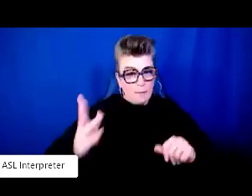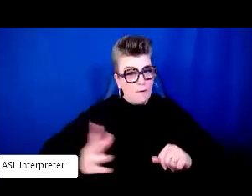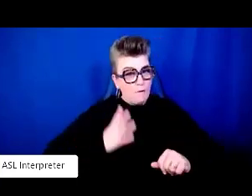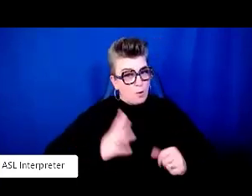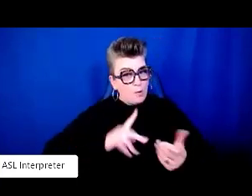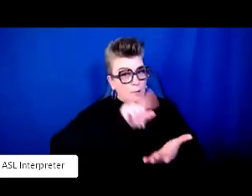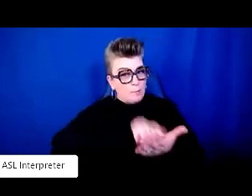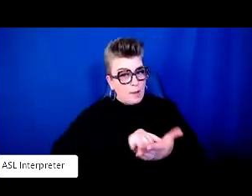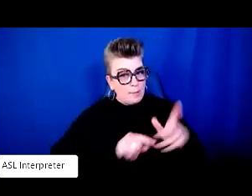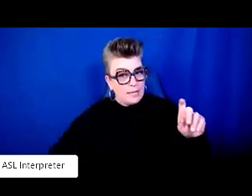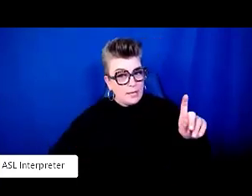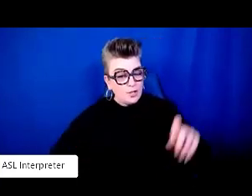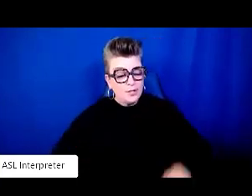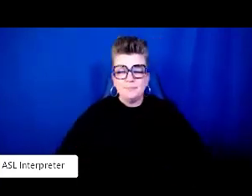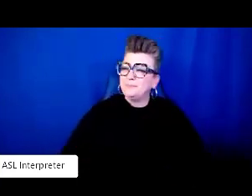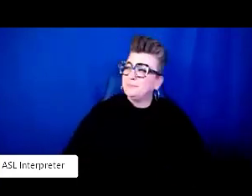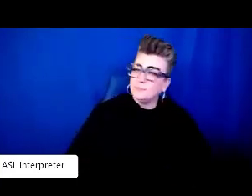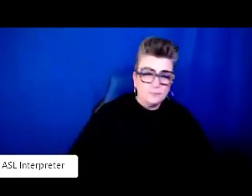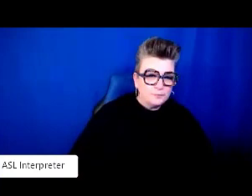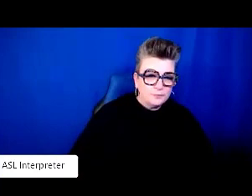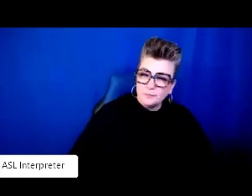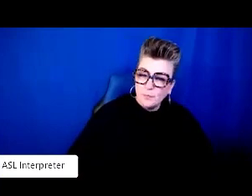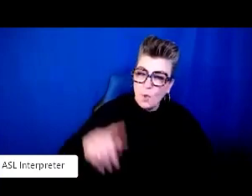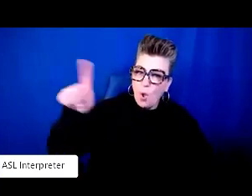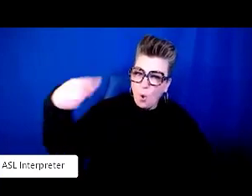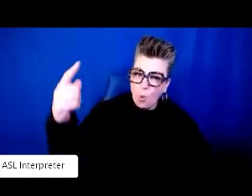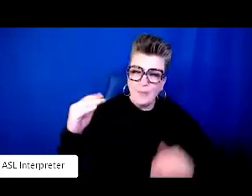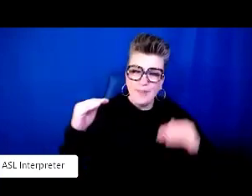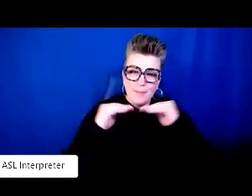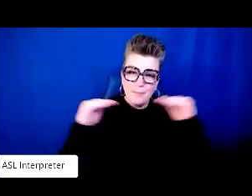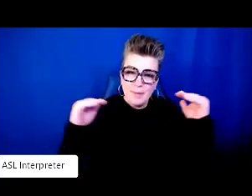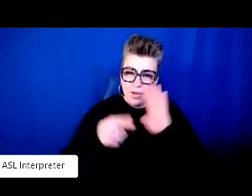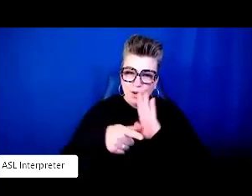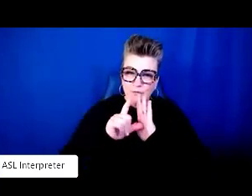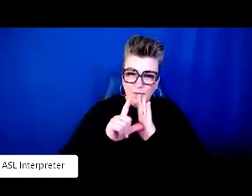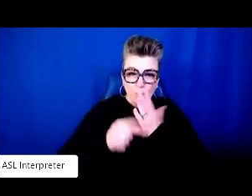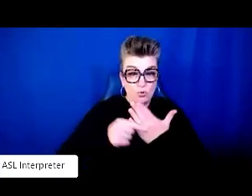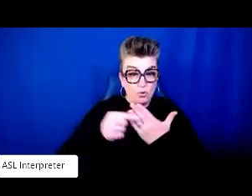Cindy Danielson: Only a peer reviewed journal article triggers the data sharing expectation during an award.